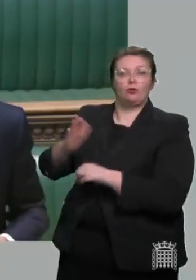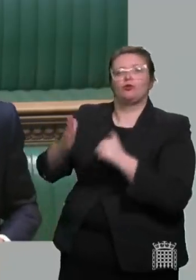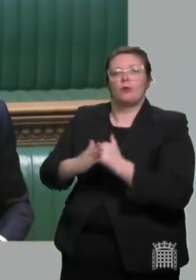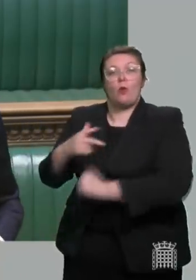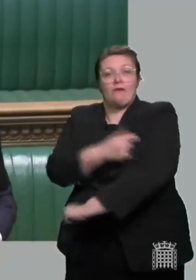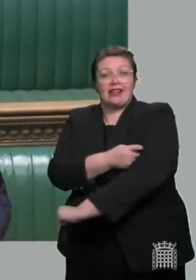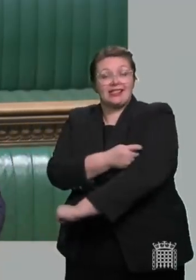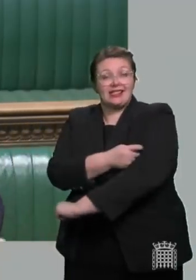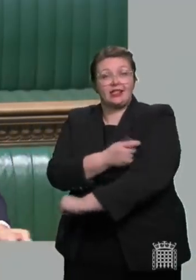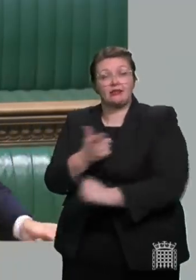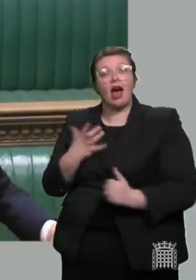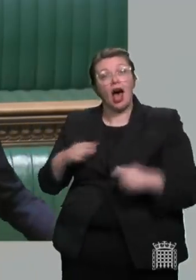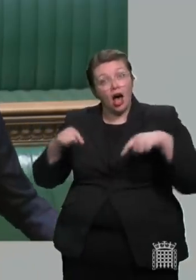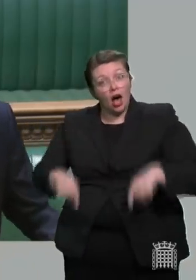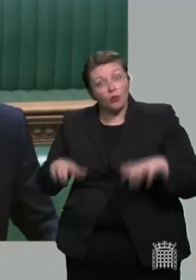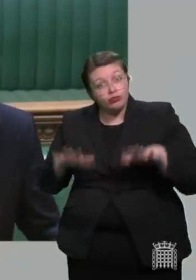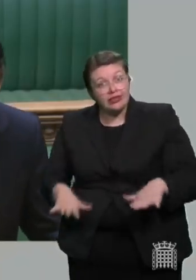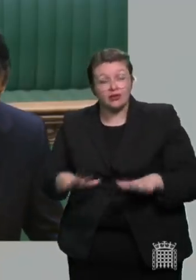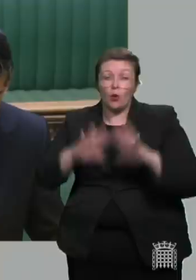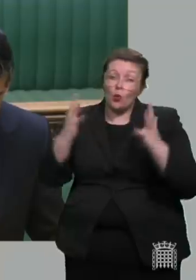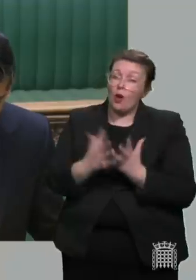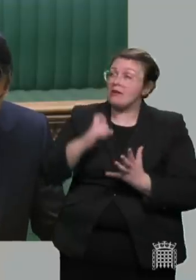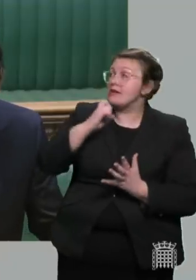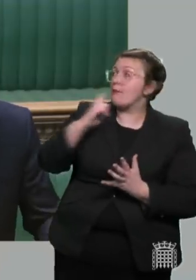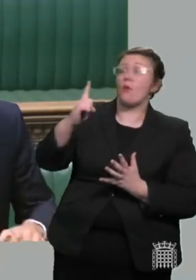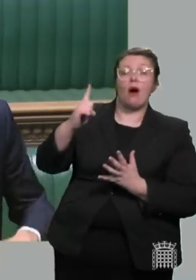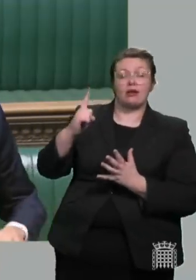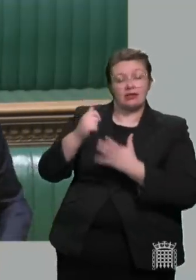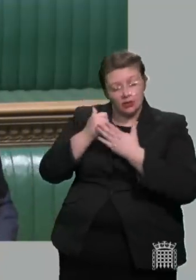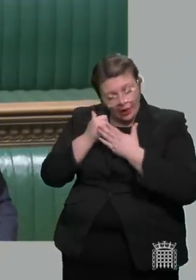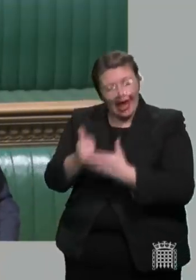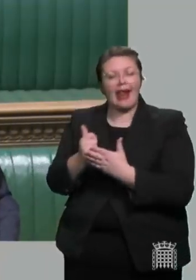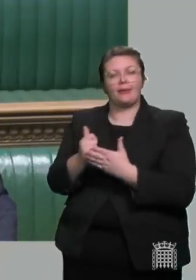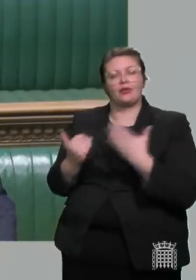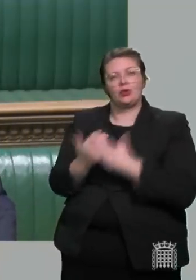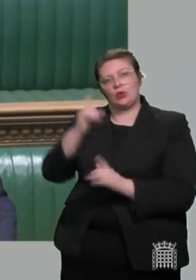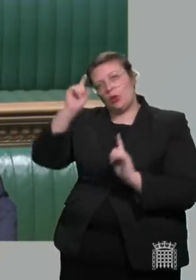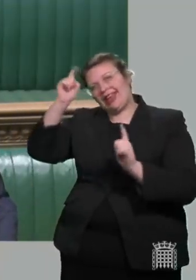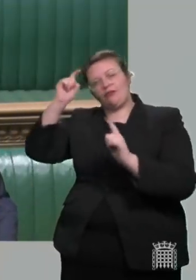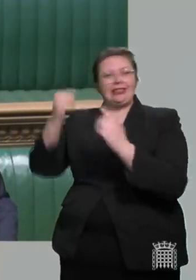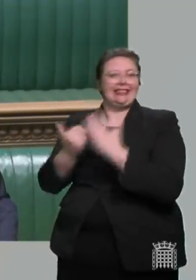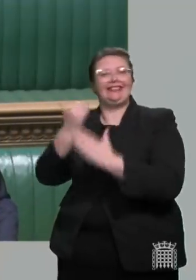for high growth, innovative companies, so I am launching two wide-ranging consultations today